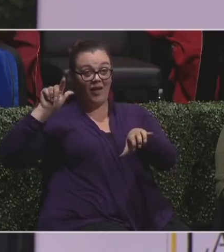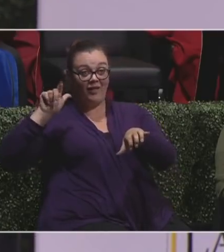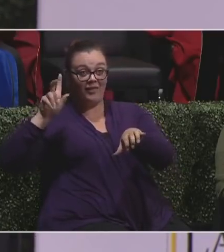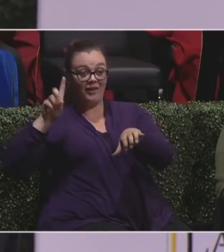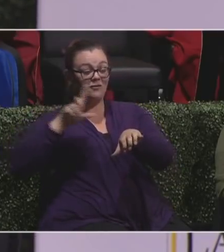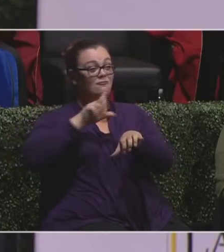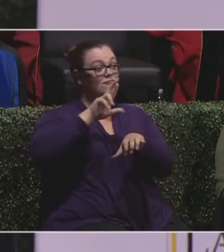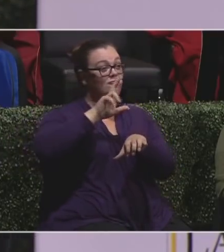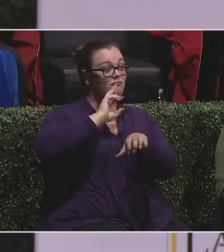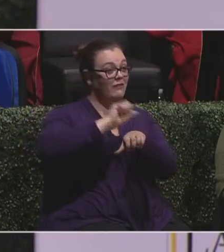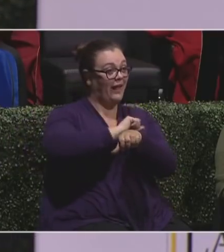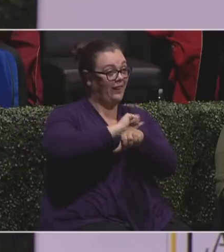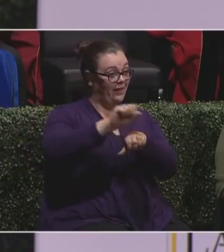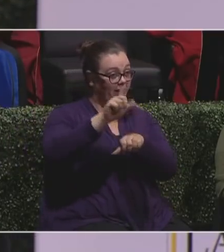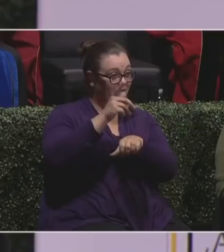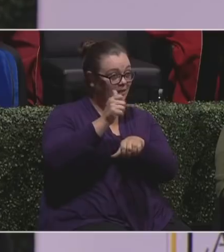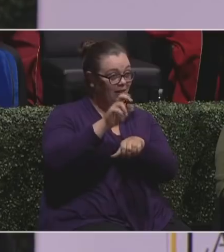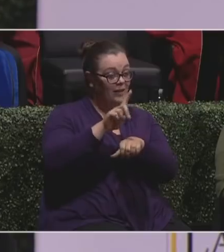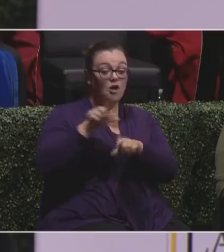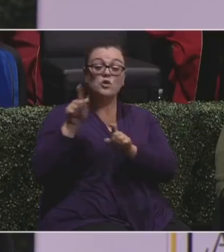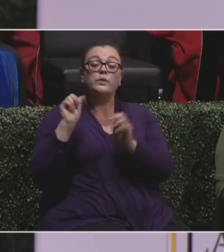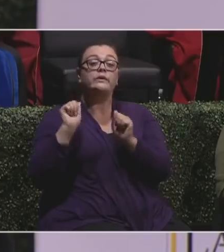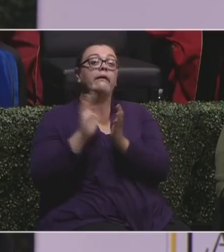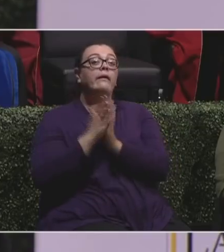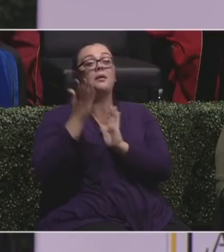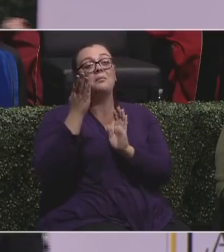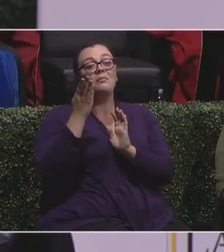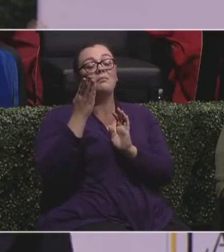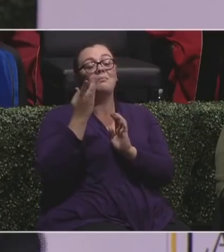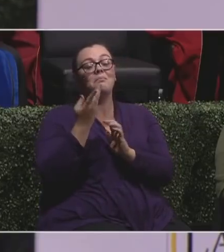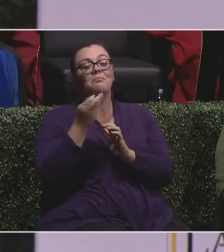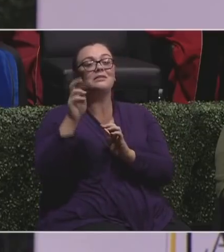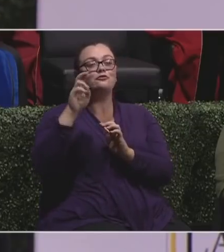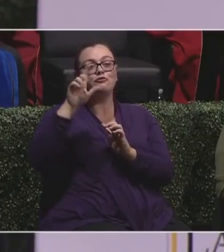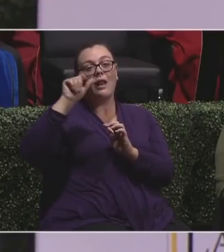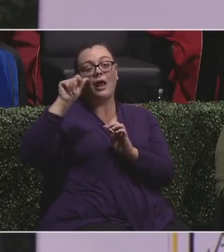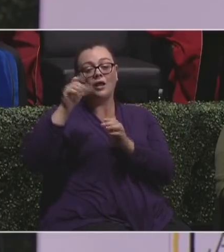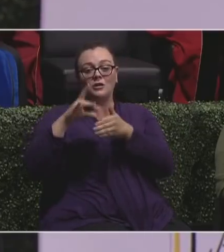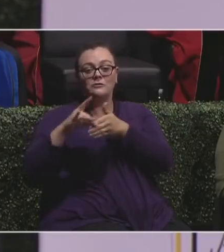WHAT YOU HAVE AT YOUR FINGERTIPS, OR AT LEAST WITHIN YOUR REACH.